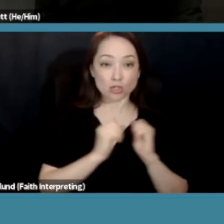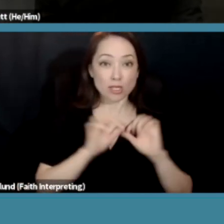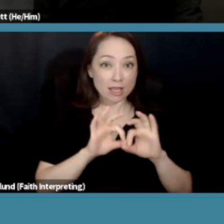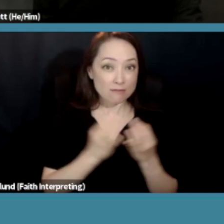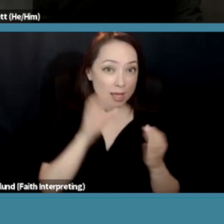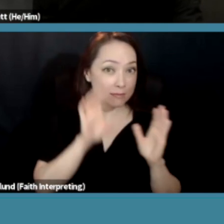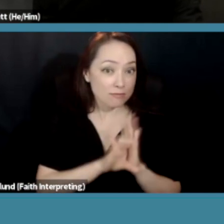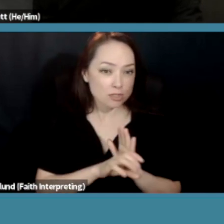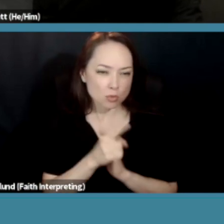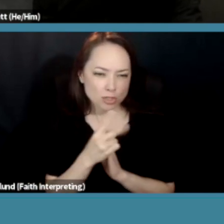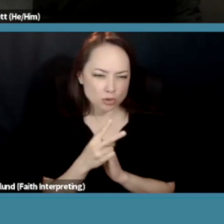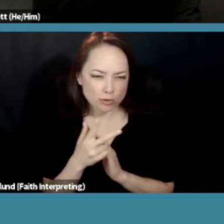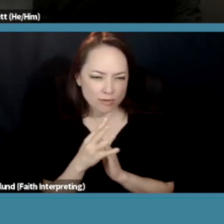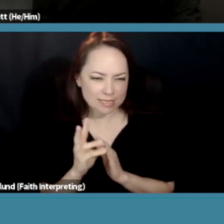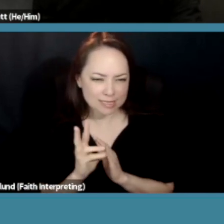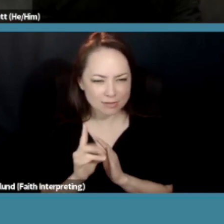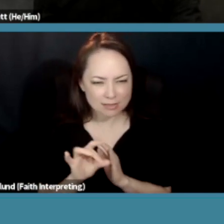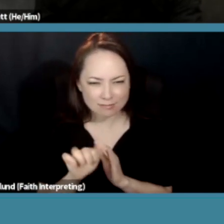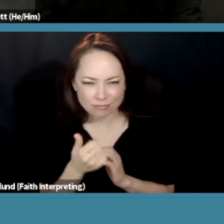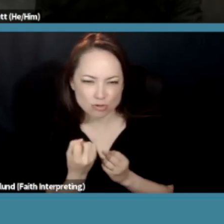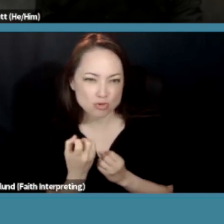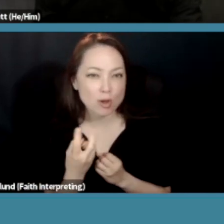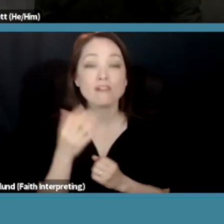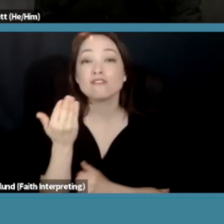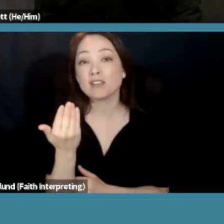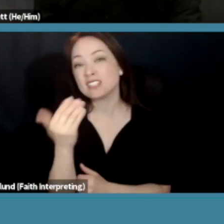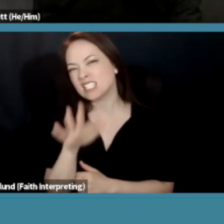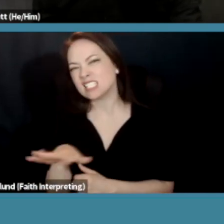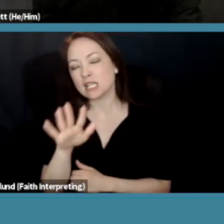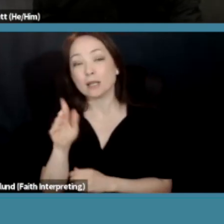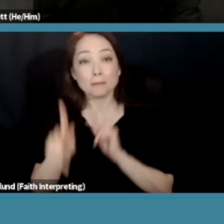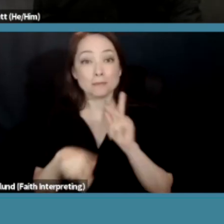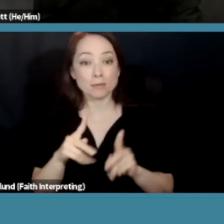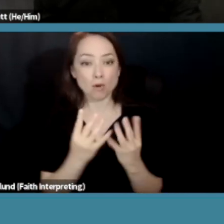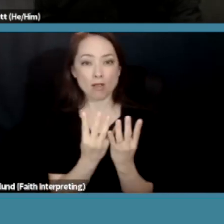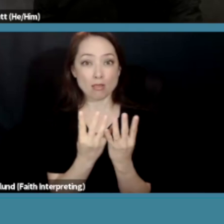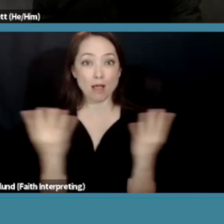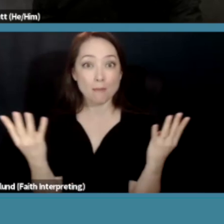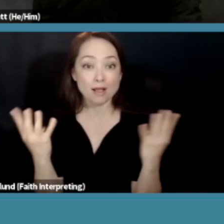1, 2, 3, 4, 5, 6, 7, 8, 9, 10, 11, 12, 13, 15 or so people lined up there. That's the family.